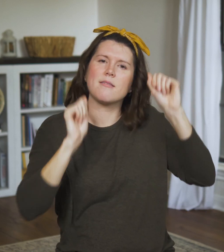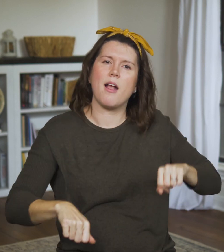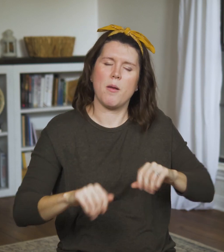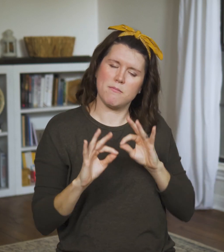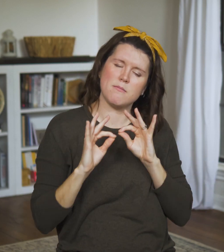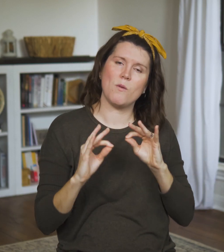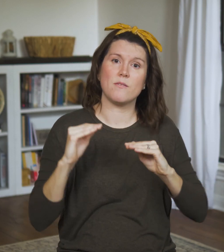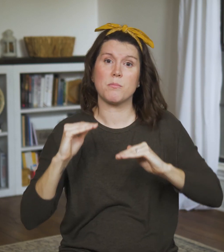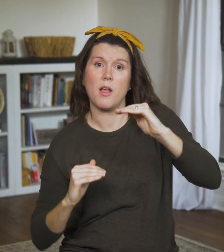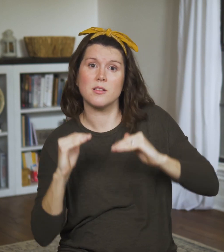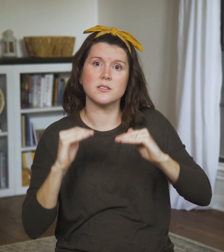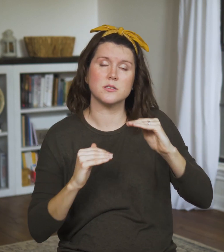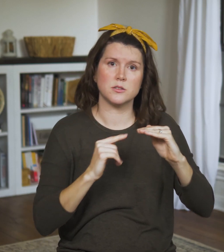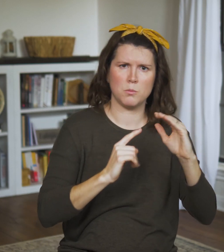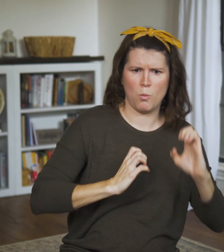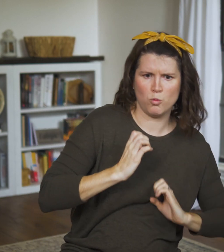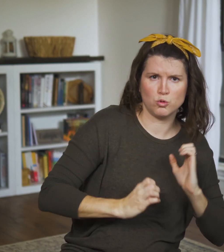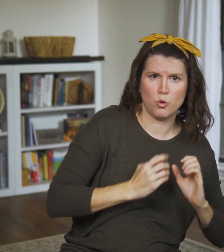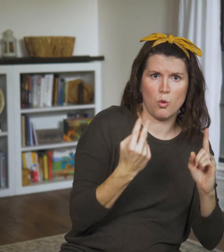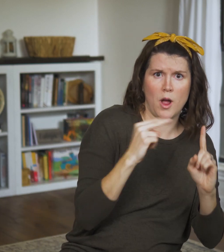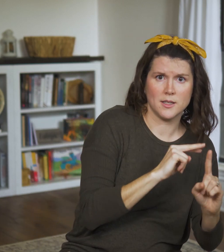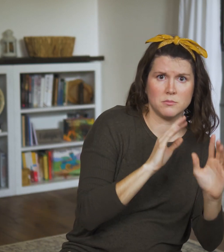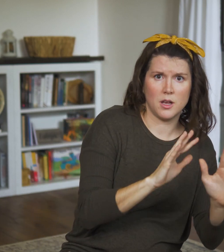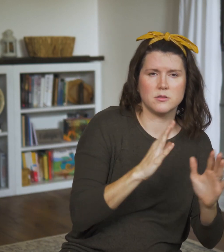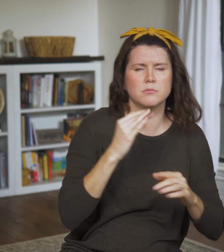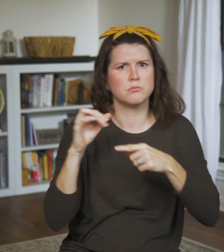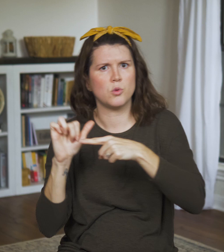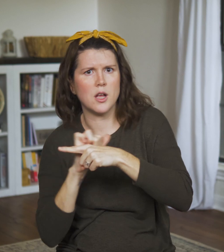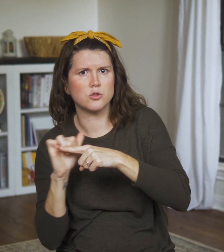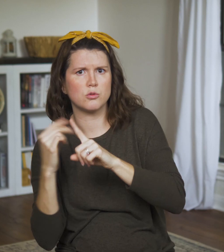Then, despite how horrible these people